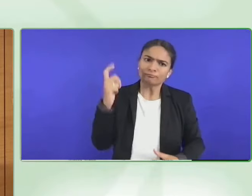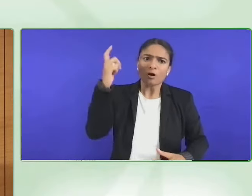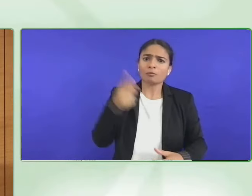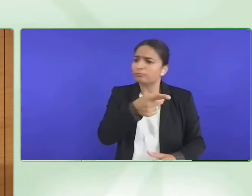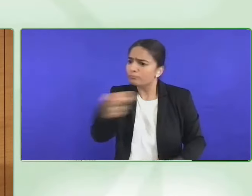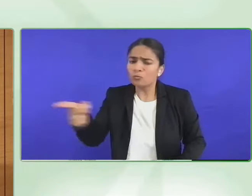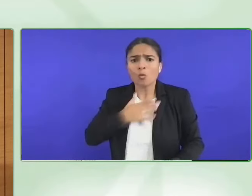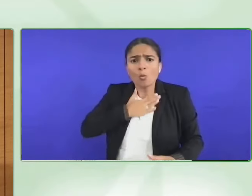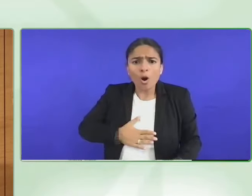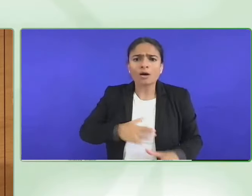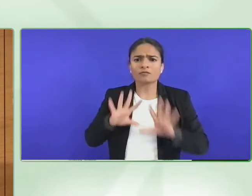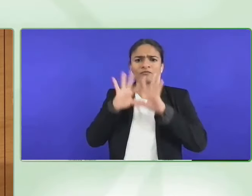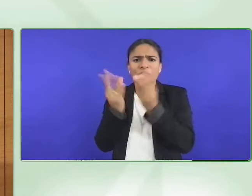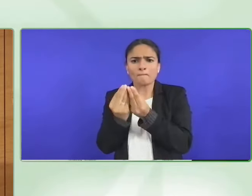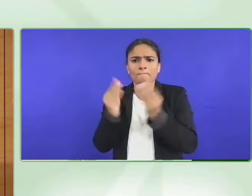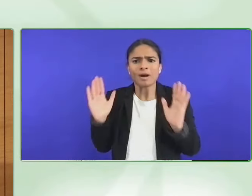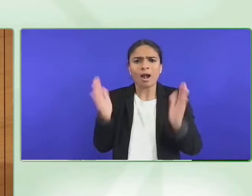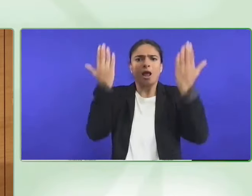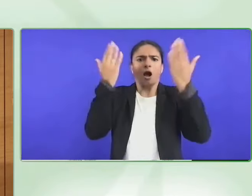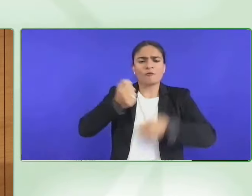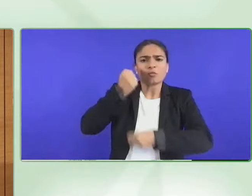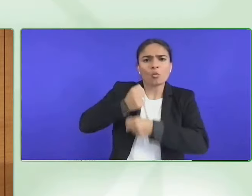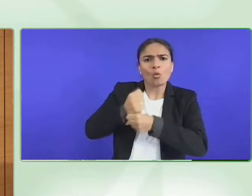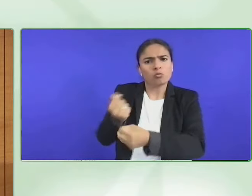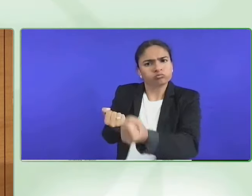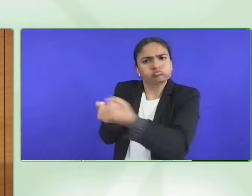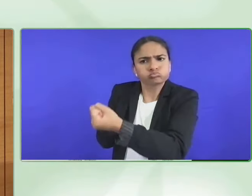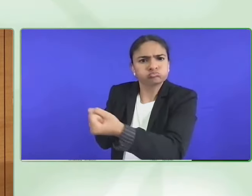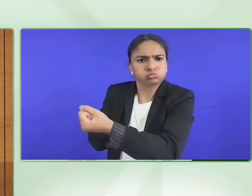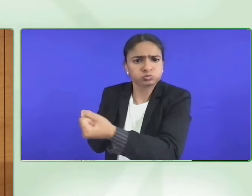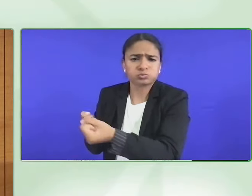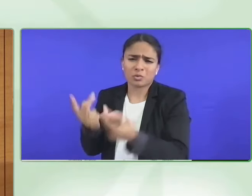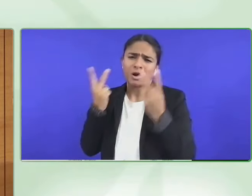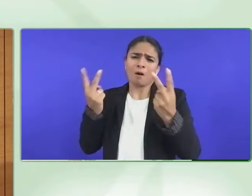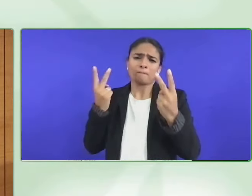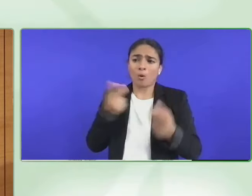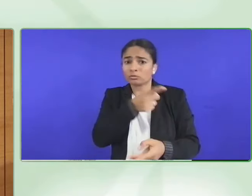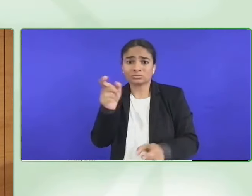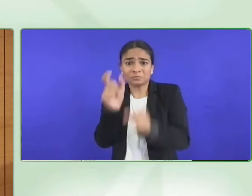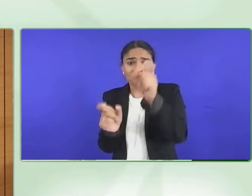say we will work with you, but we want to on-board these people who